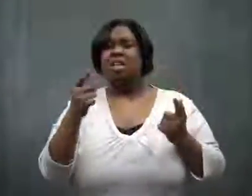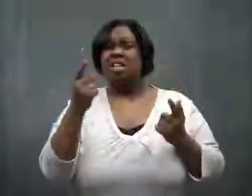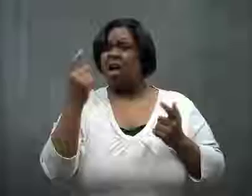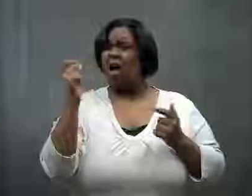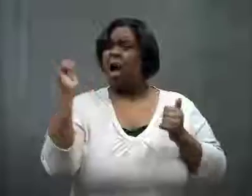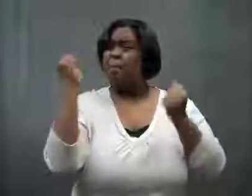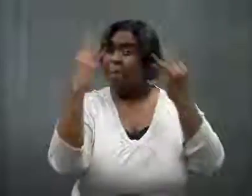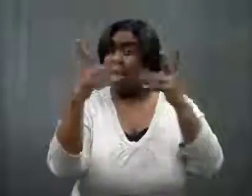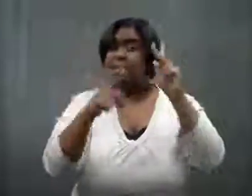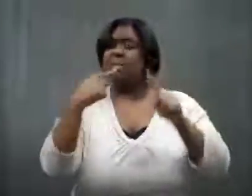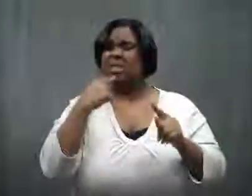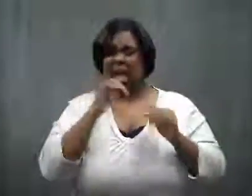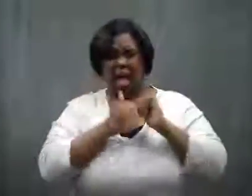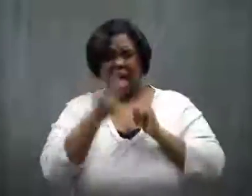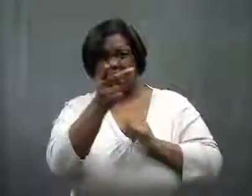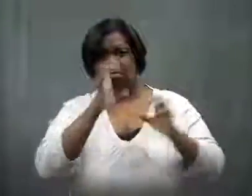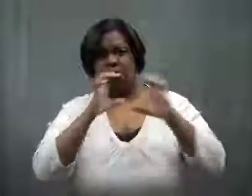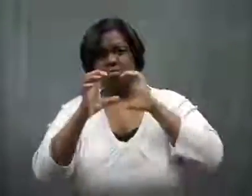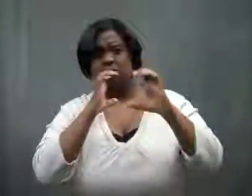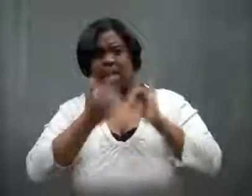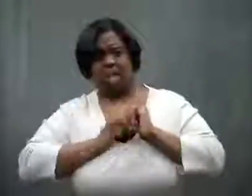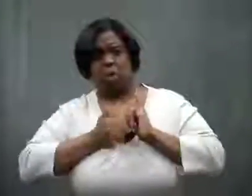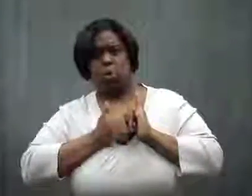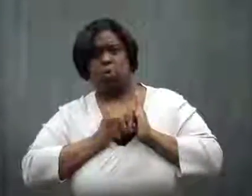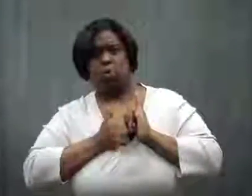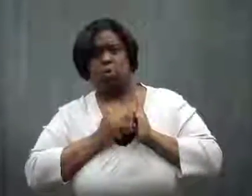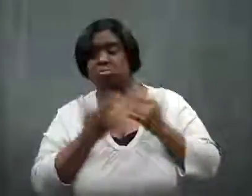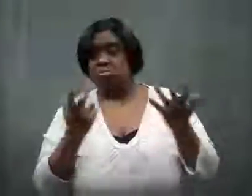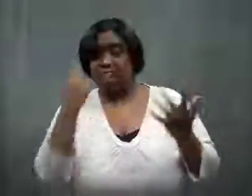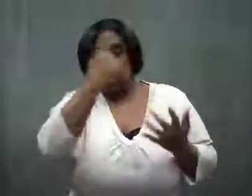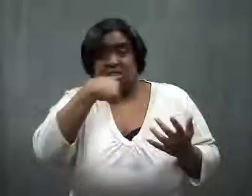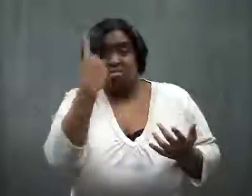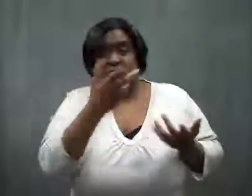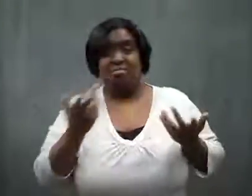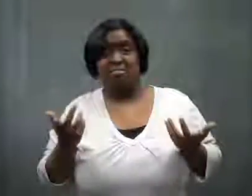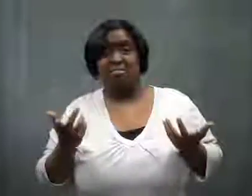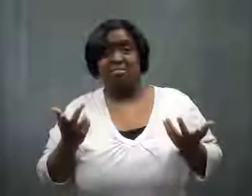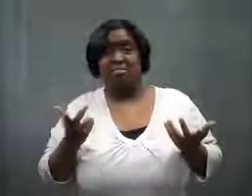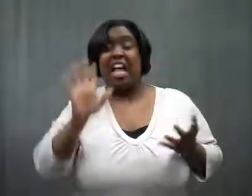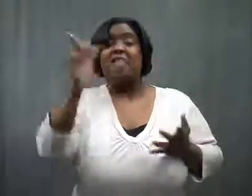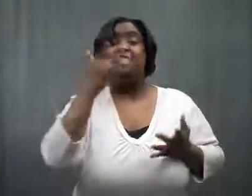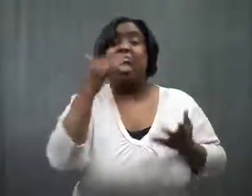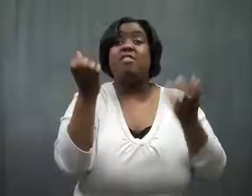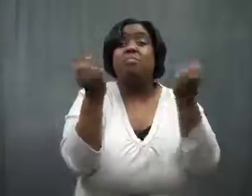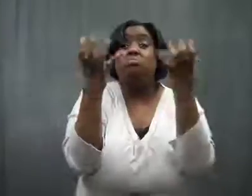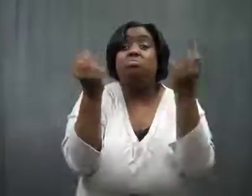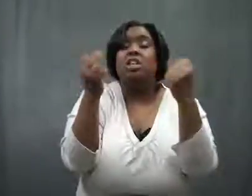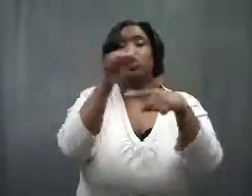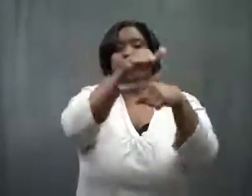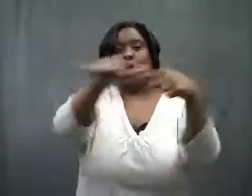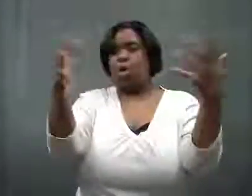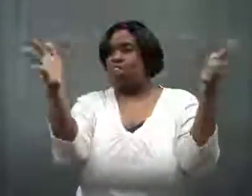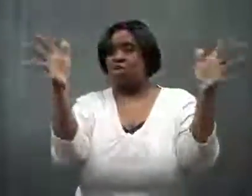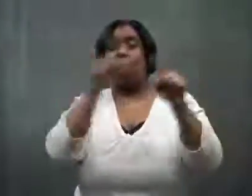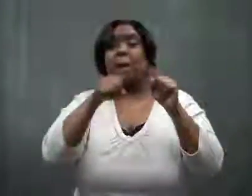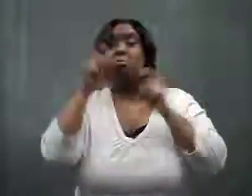Many people would ask, "How do you two communicate?" We just do, by our faces. The only signs he actually knew were swear words.